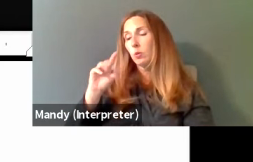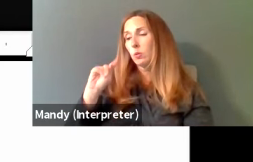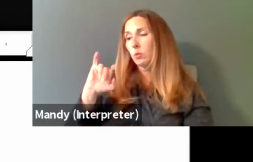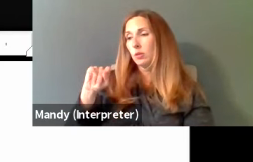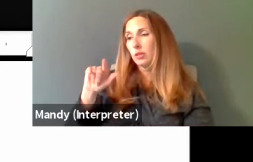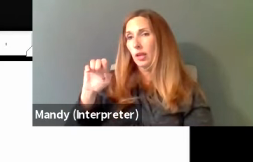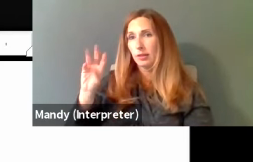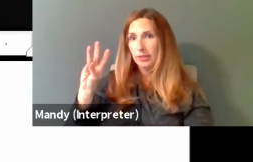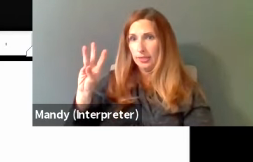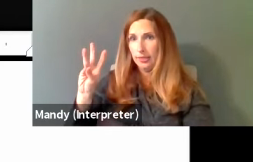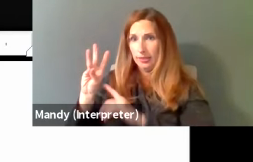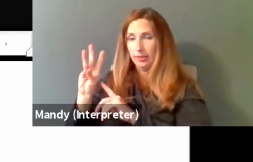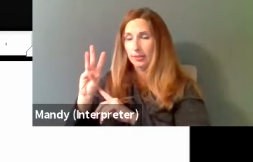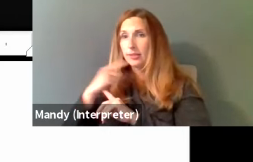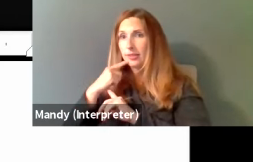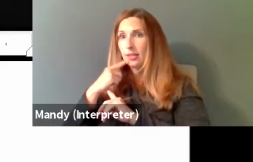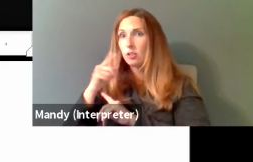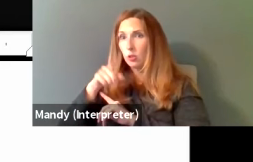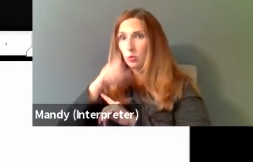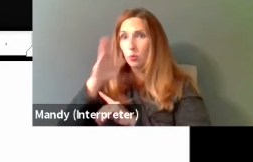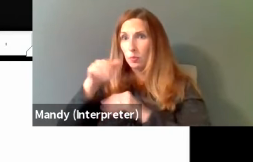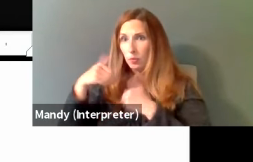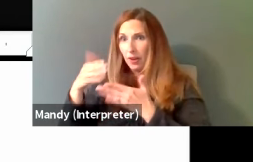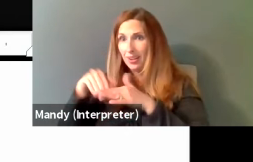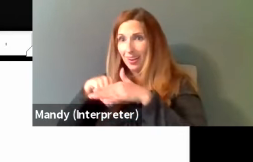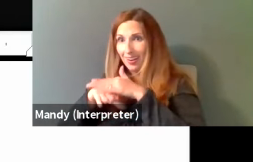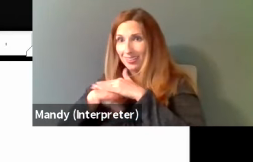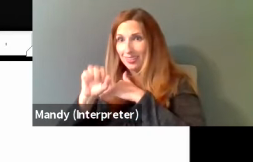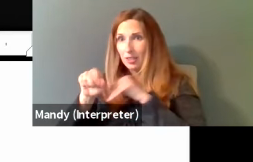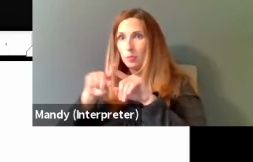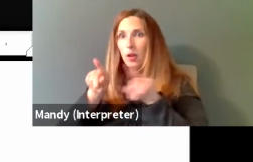but you would provide notice to your stakeholders